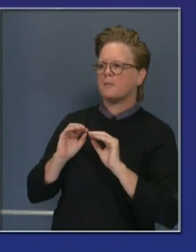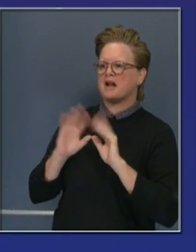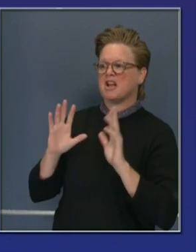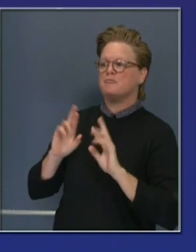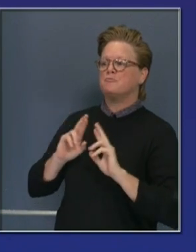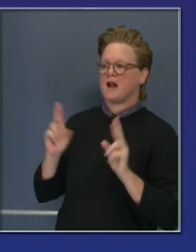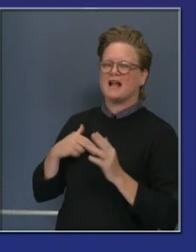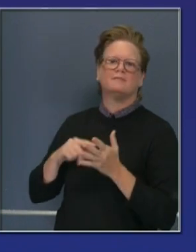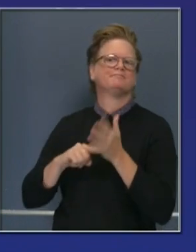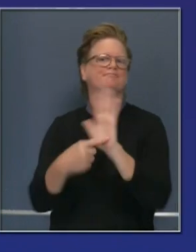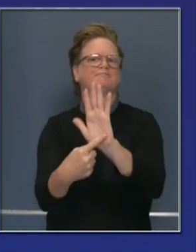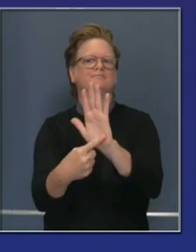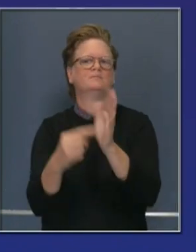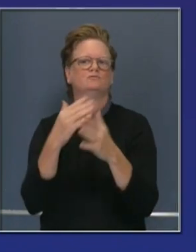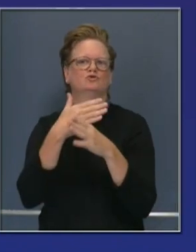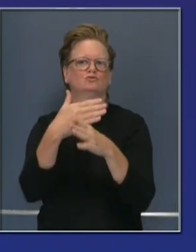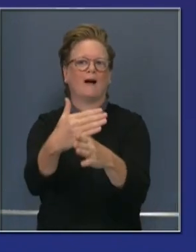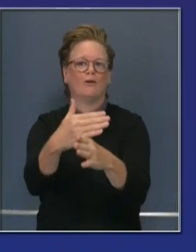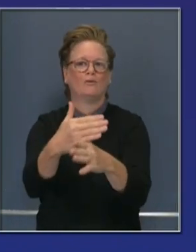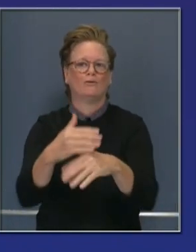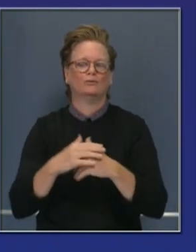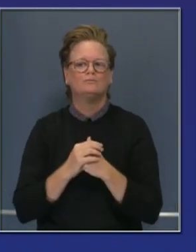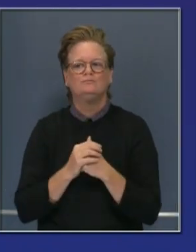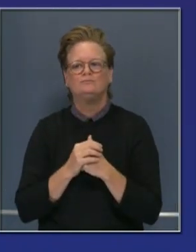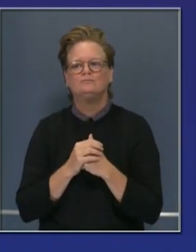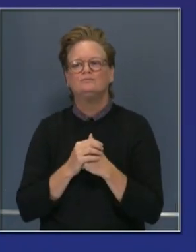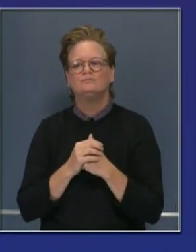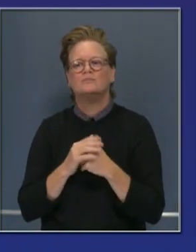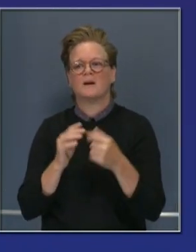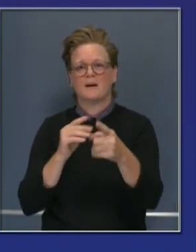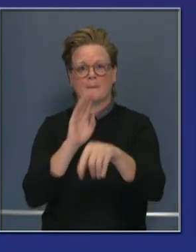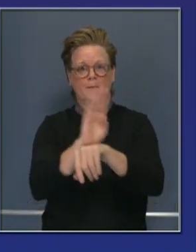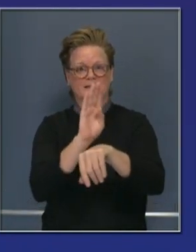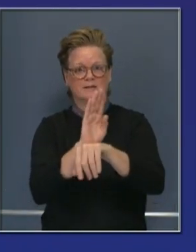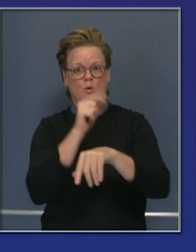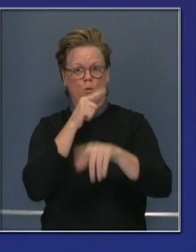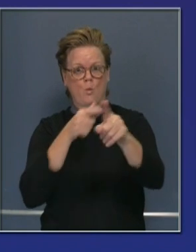WE ARE NOT ANNOUNCING TODAY. WE WANT TO PUT UP CLARITY OR RATHER SLIDES FOR CLARITY AND GUIDELINES THAT PROVIDE A LITTLE BIT MORE CLARITY TO YOU IN THE KIND OF CONVERSATIONS WE HAVE BEEN HAVING FOR WEEKS, WEEKS WITH LOCAL HEALTH